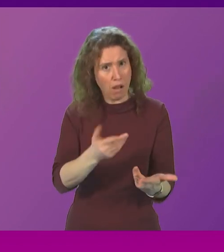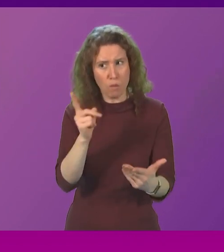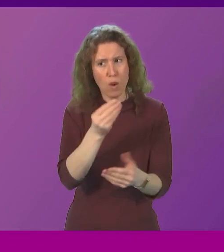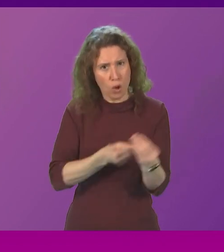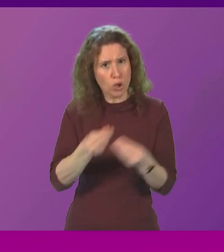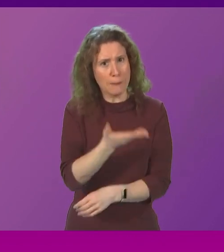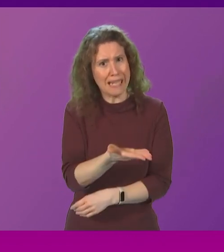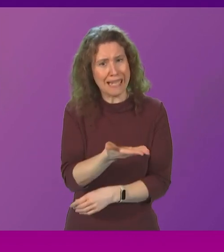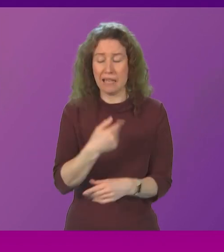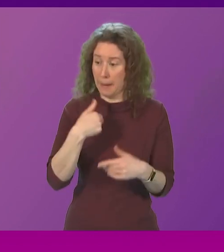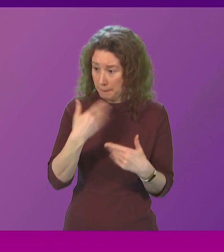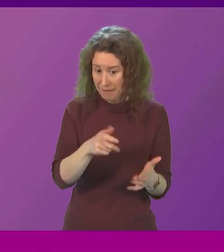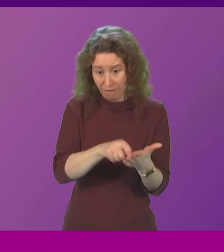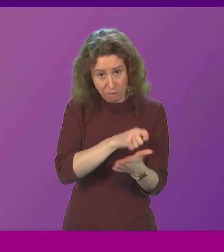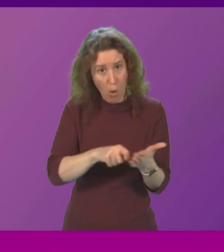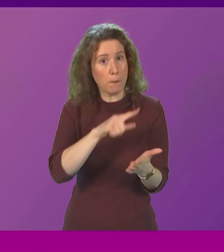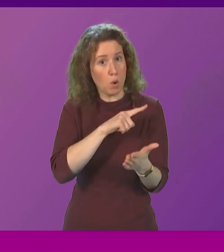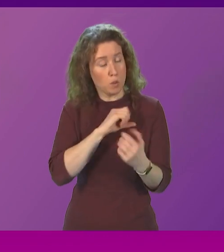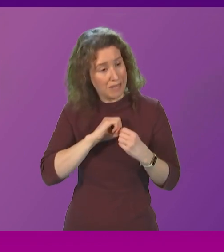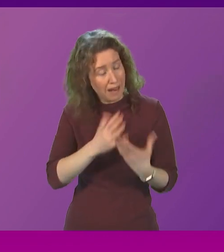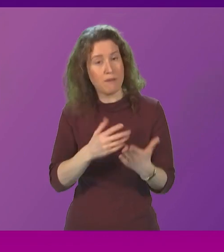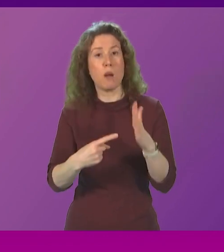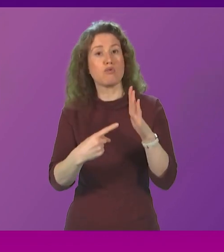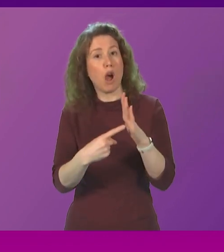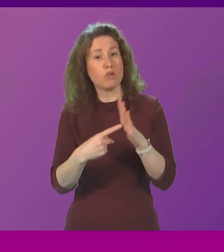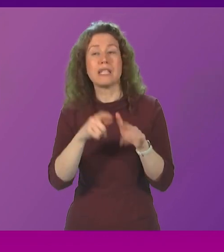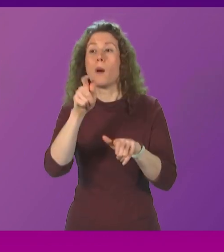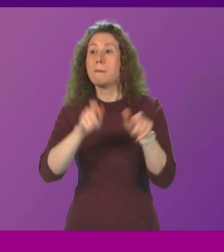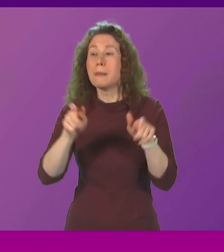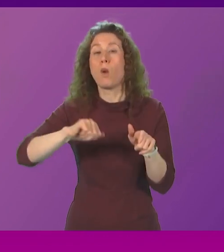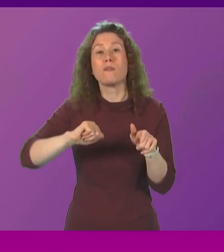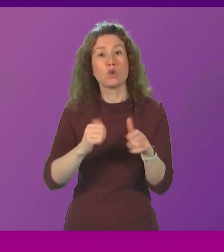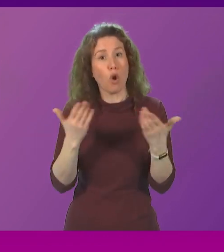They have done that because we deliver on the priorities of the people of Scotland.